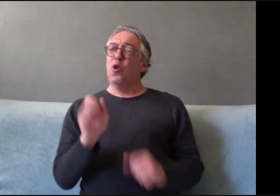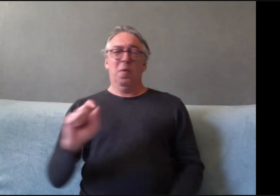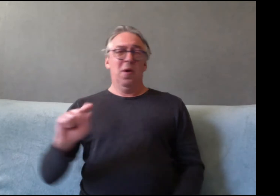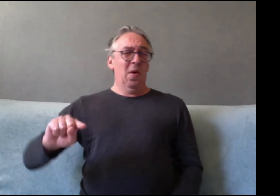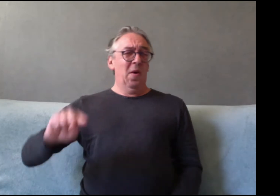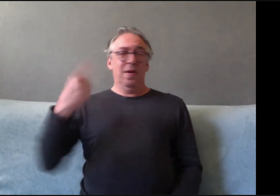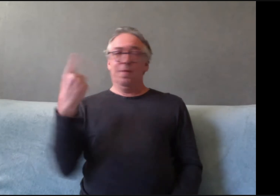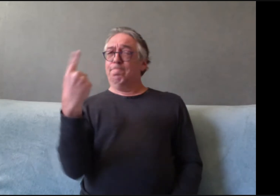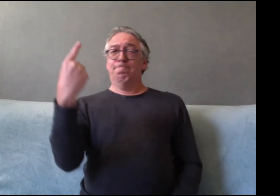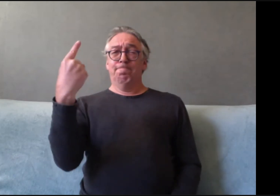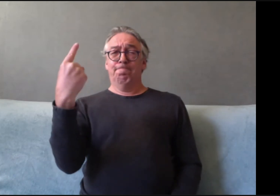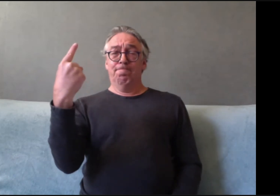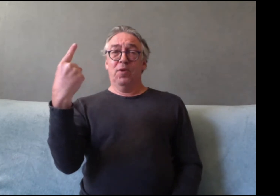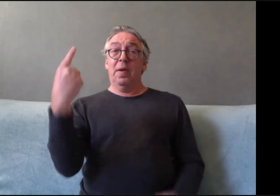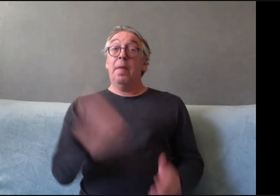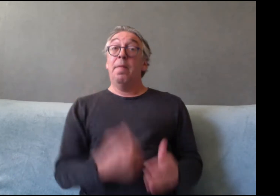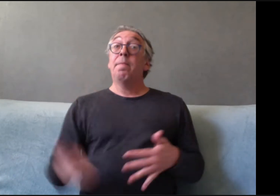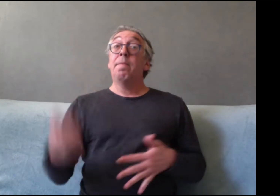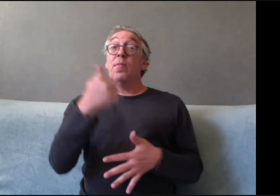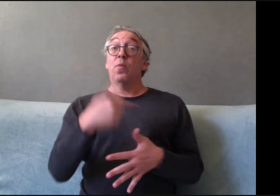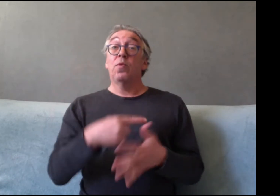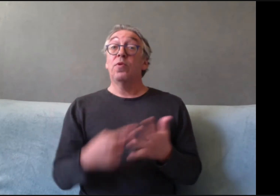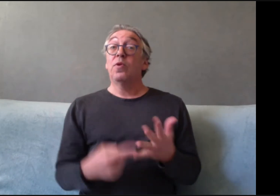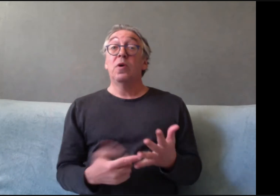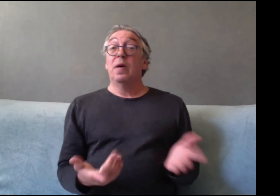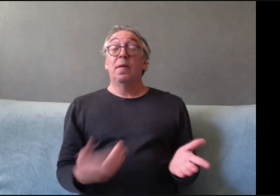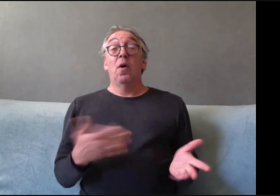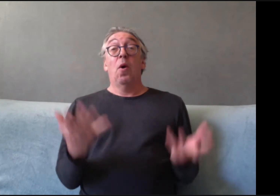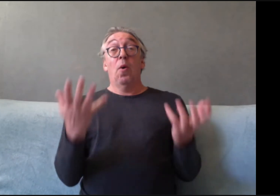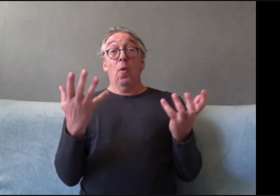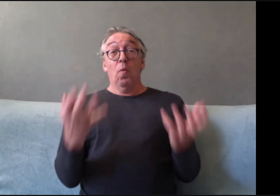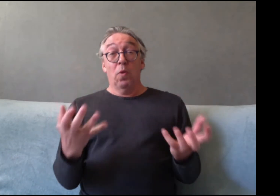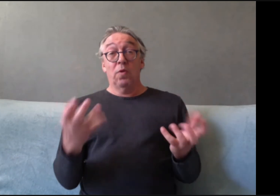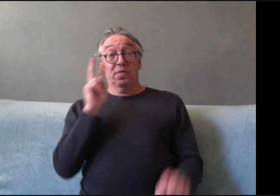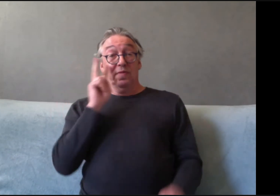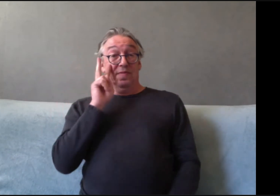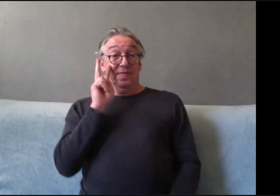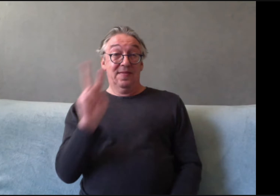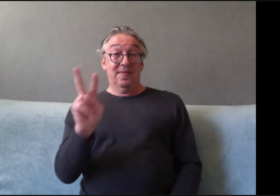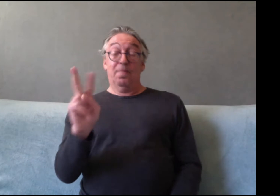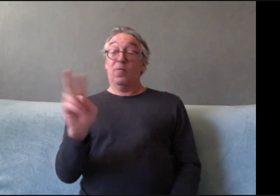of having a real social Europe now more than ever.